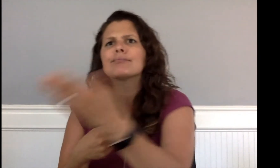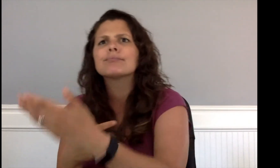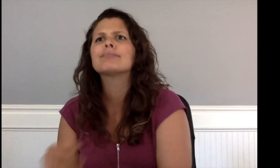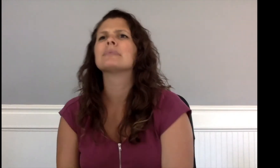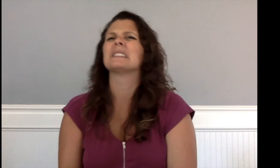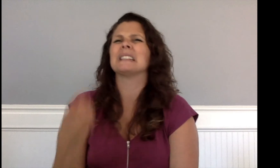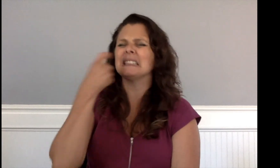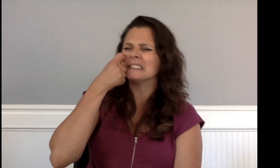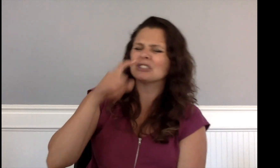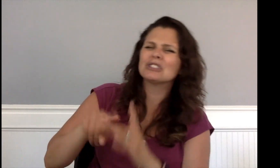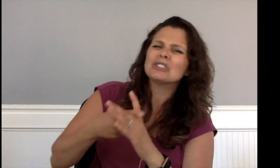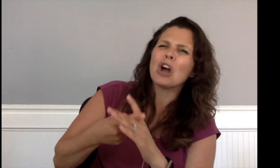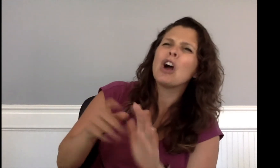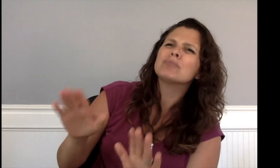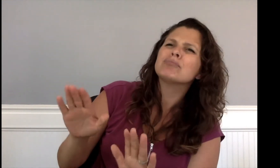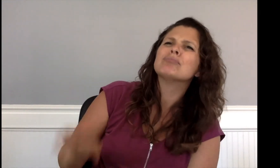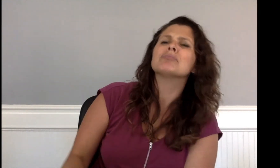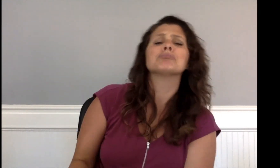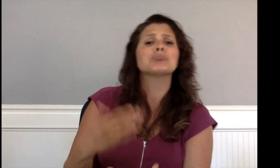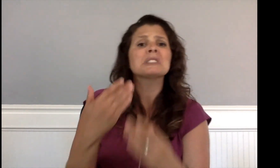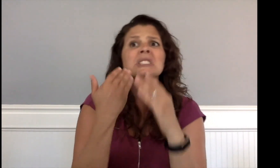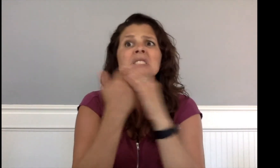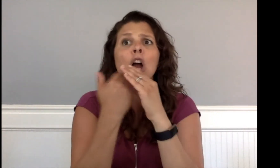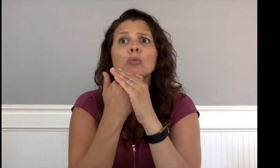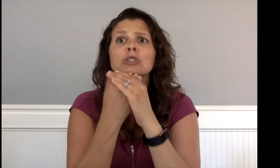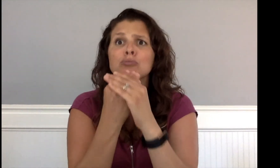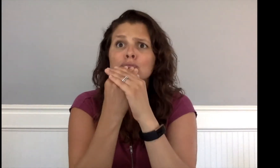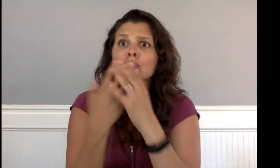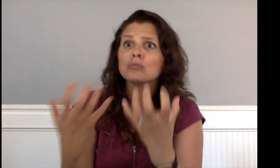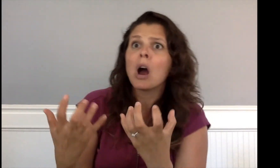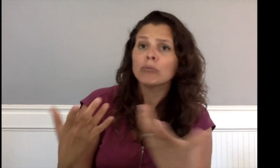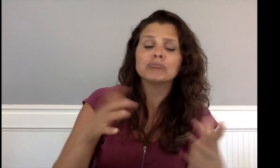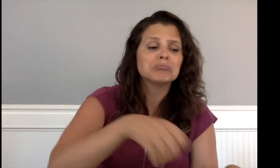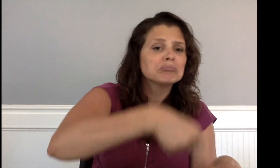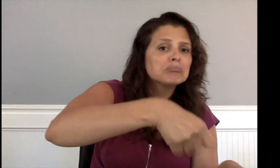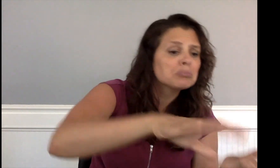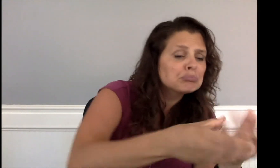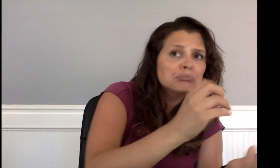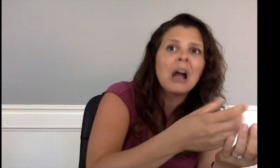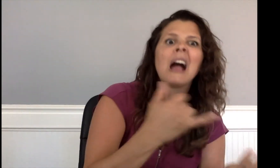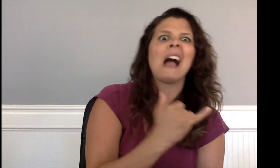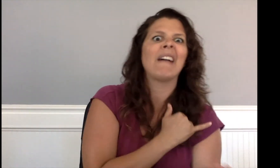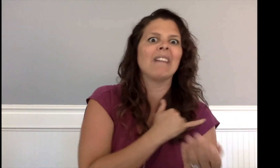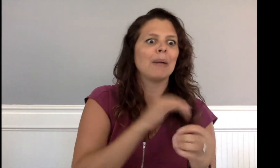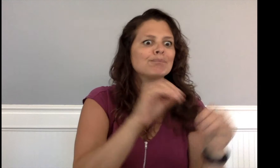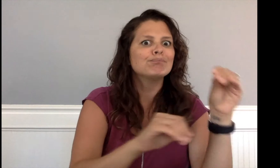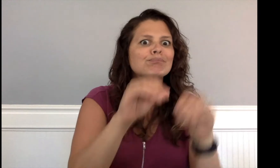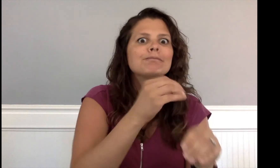said. "We just started. Here, have a sandwich."